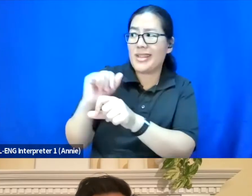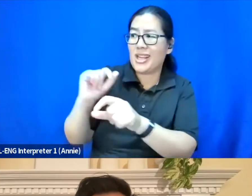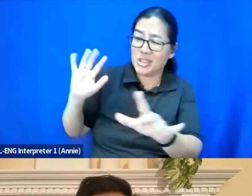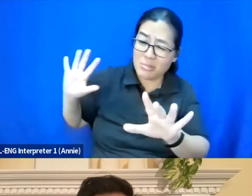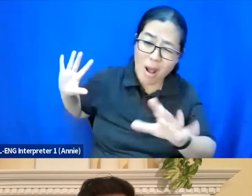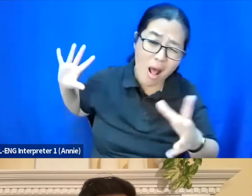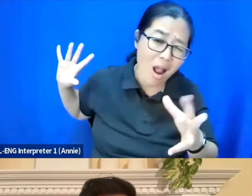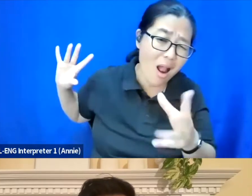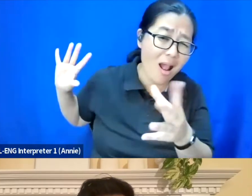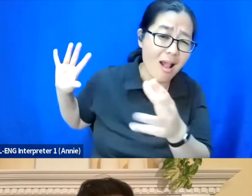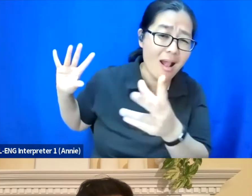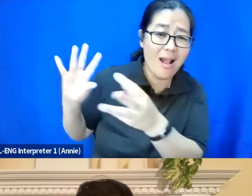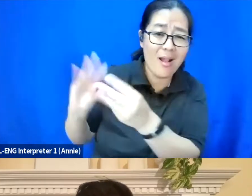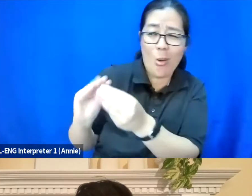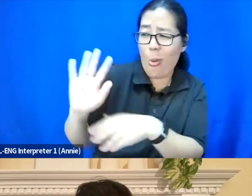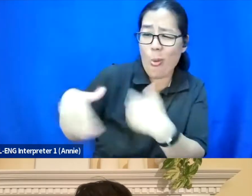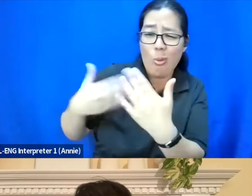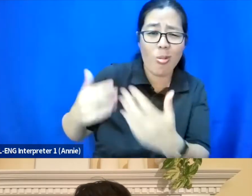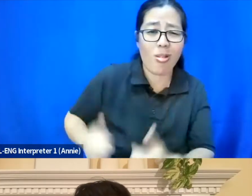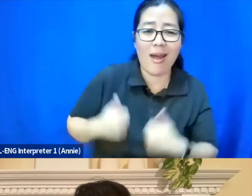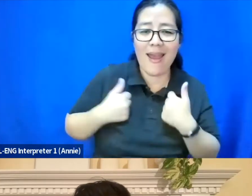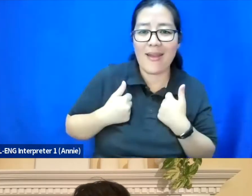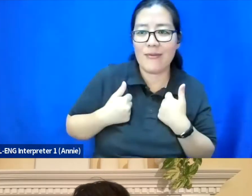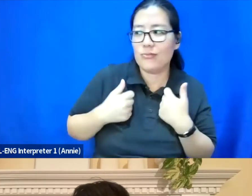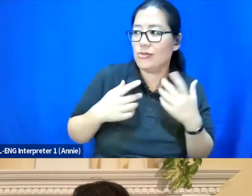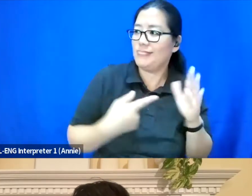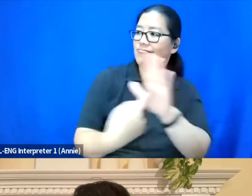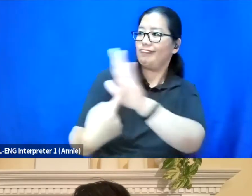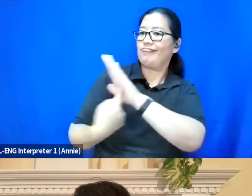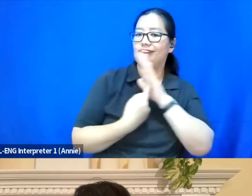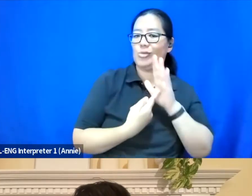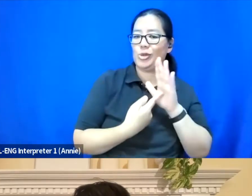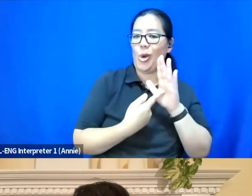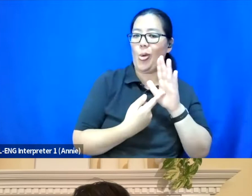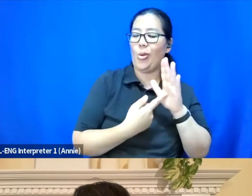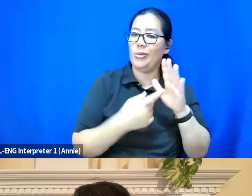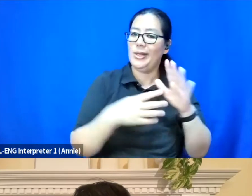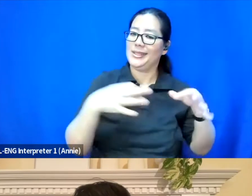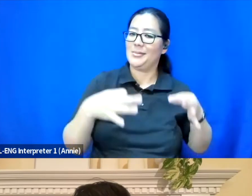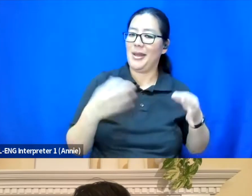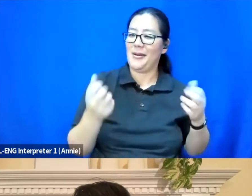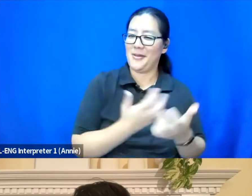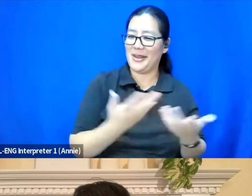So it has to be very, very clear the very first time it goes out.